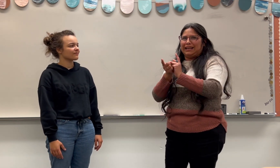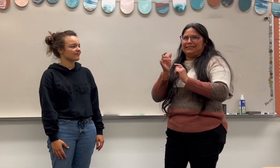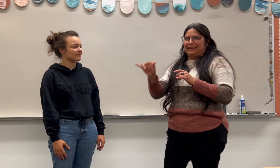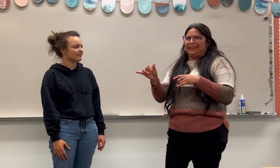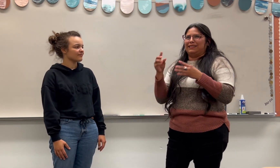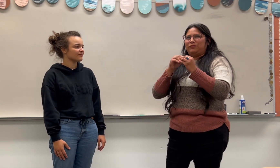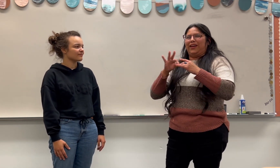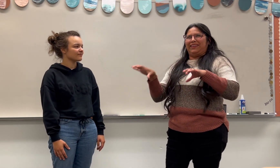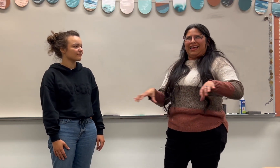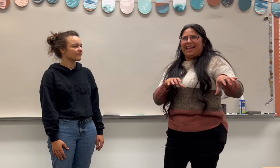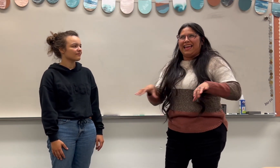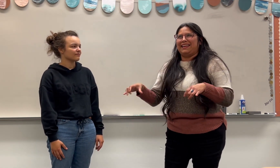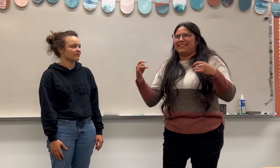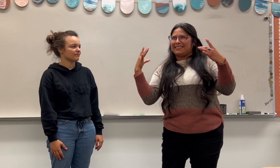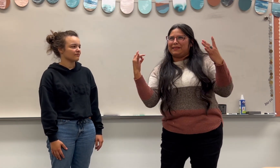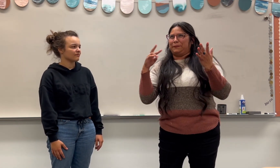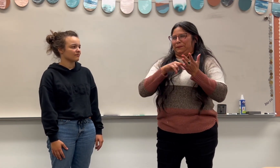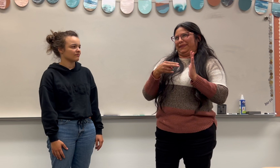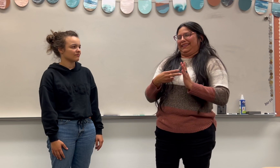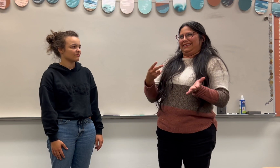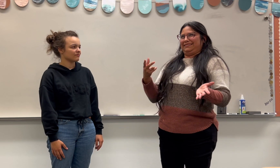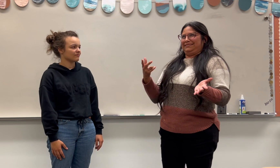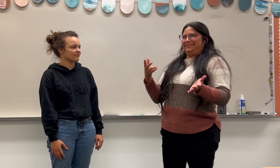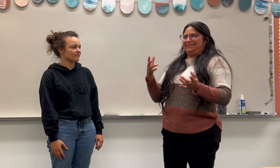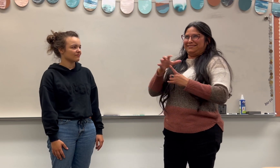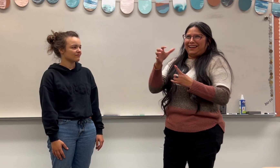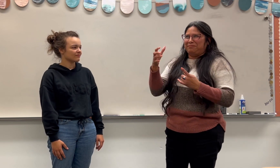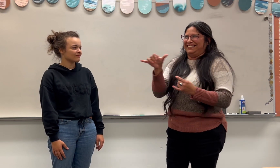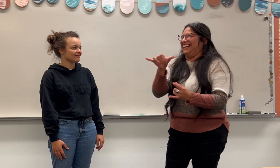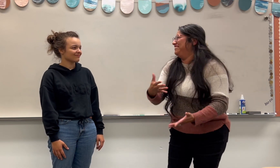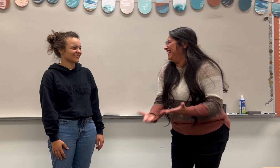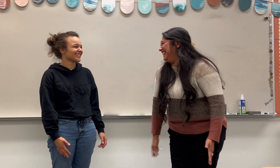they don't have a direct English translation for those signs there's an understanding